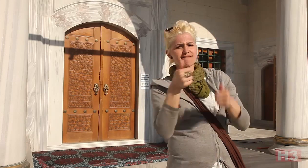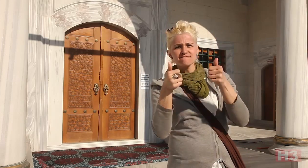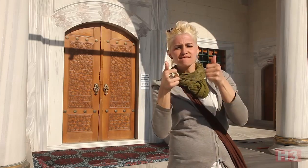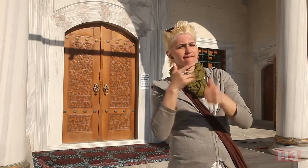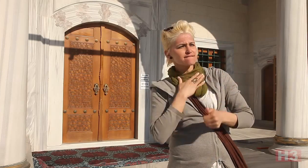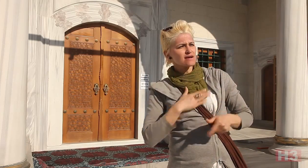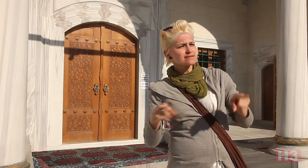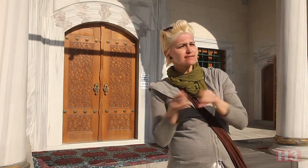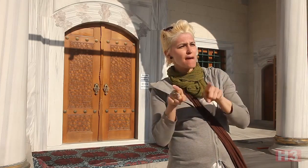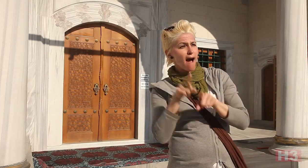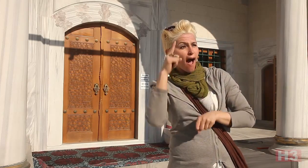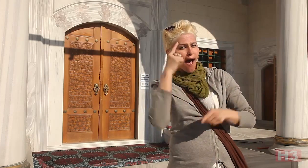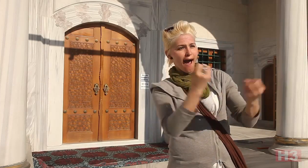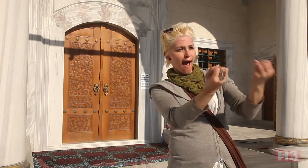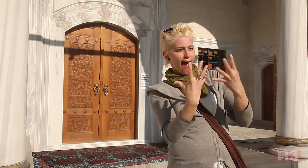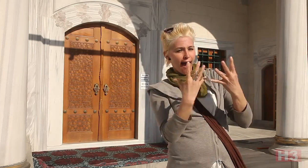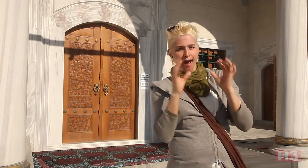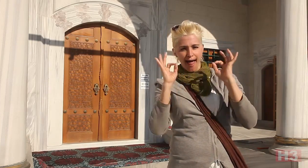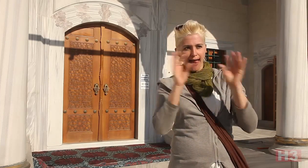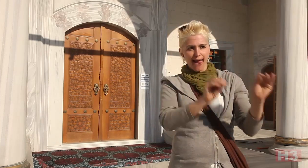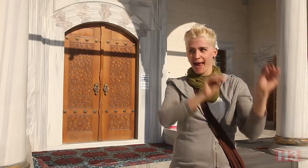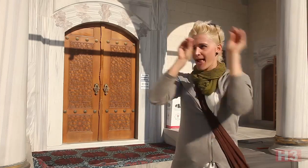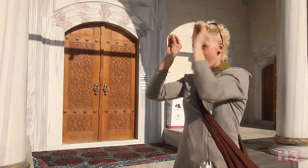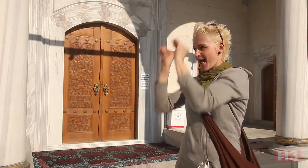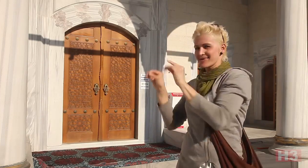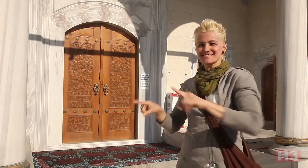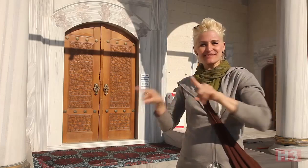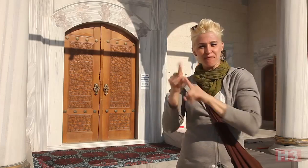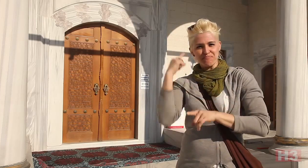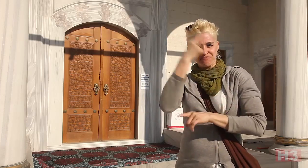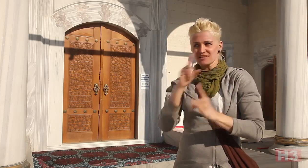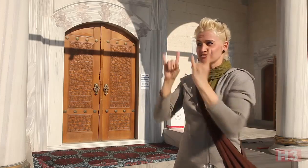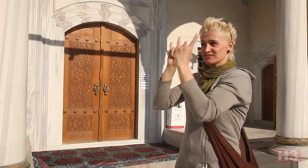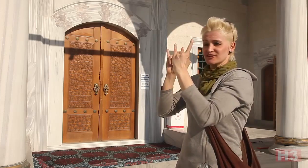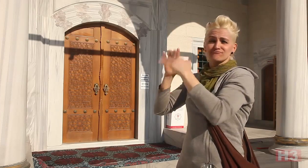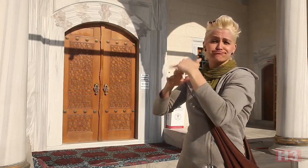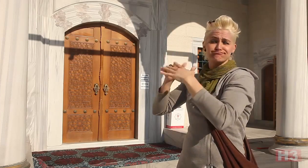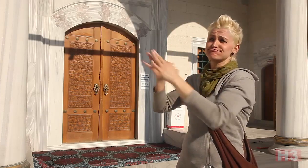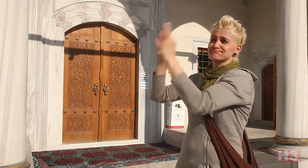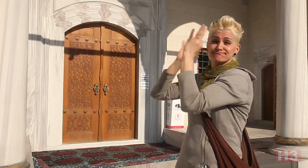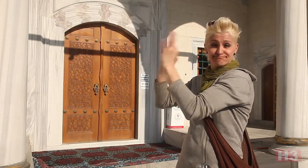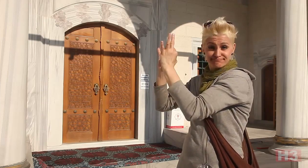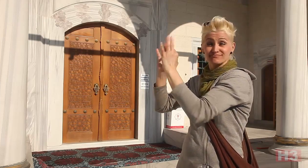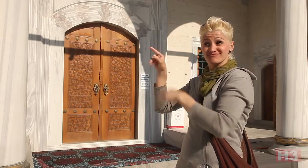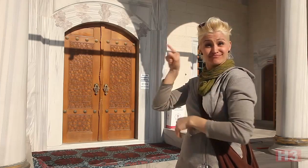They were inspired to copied the same design for Kocatepe Camii.